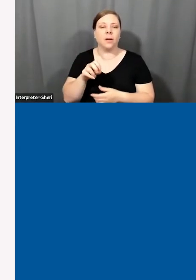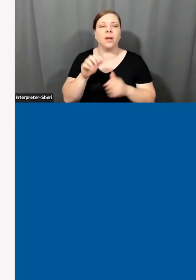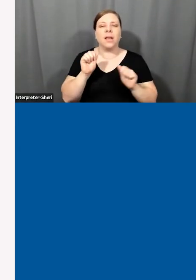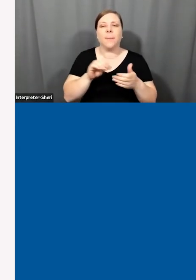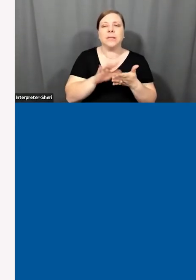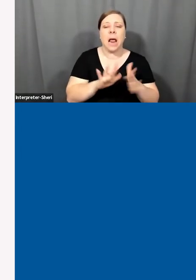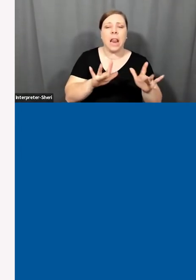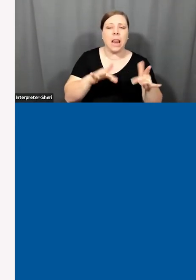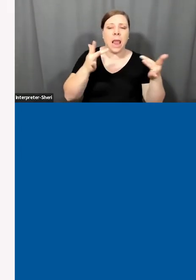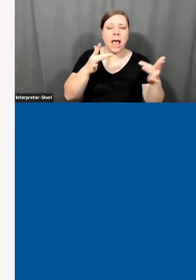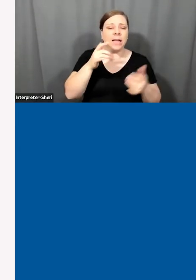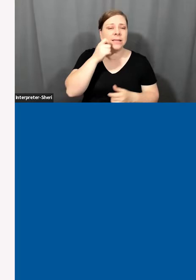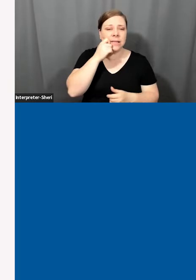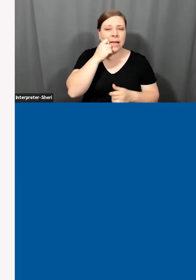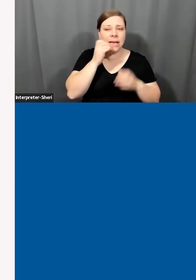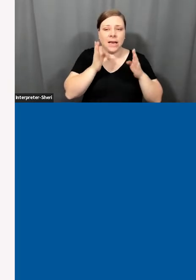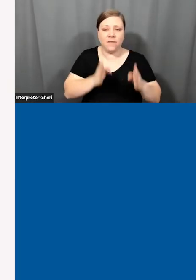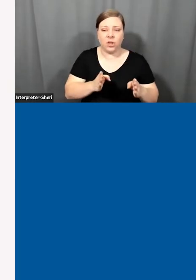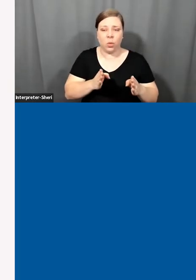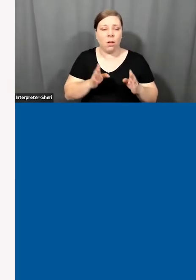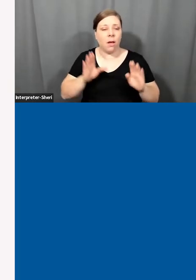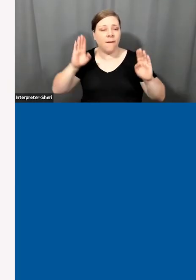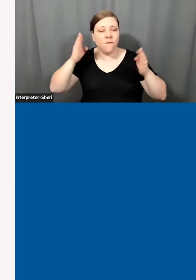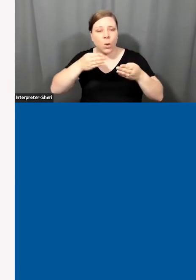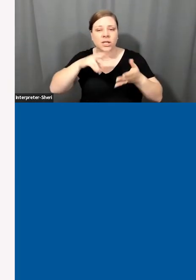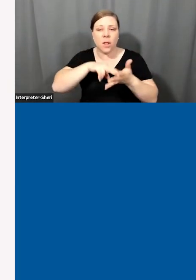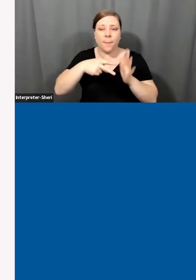When you're writing a description, focus on the purpose of the visual first.